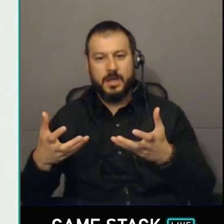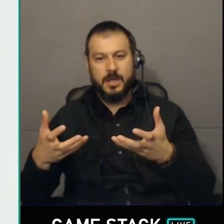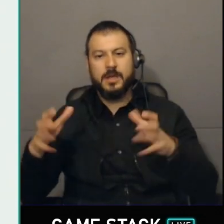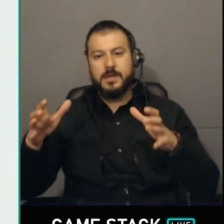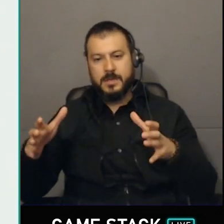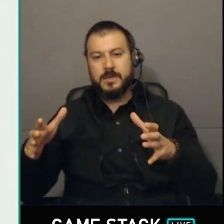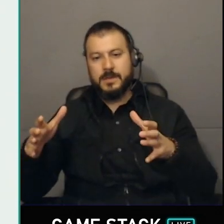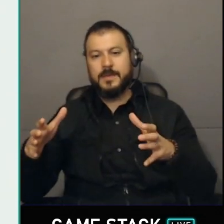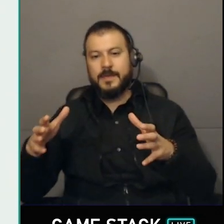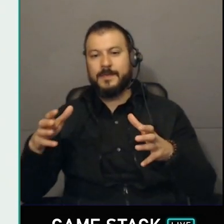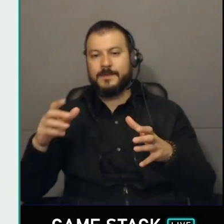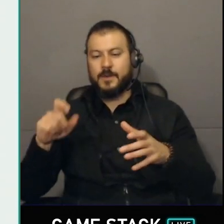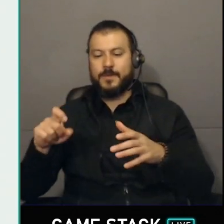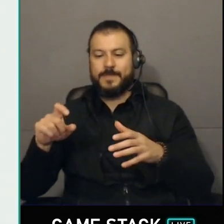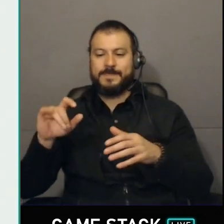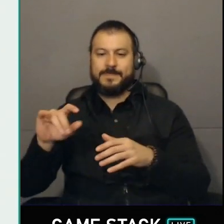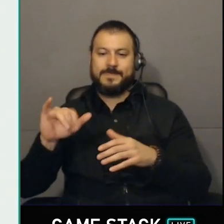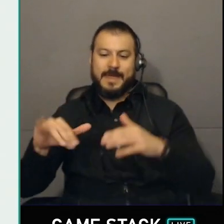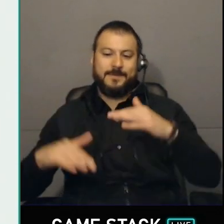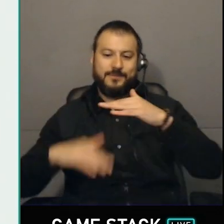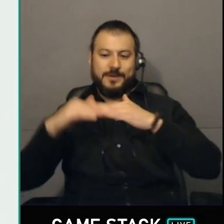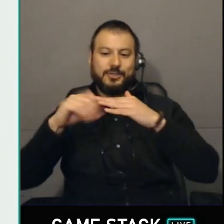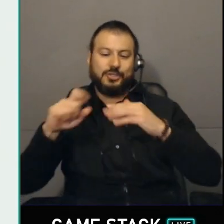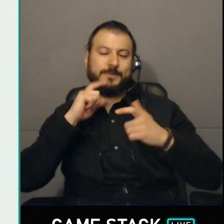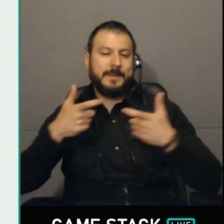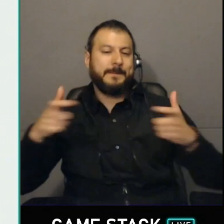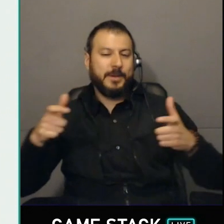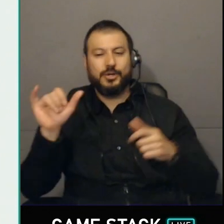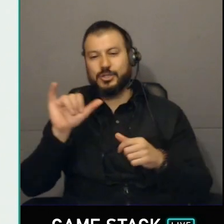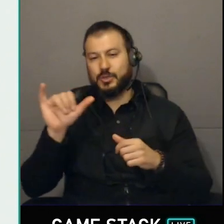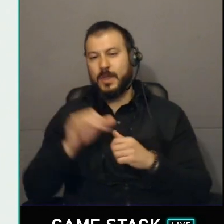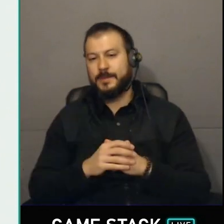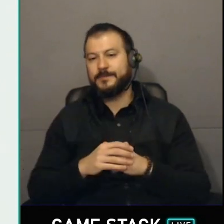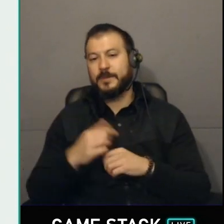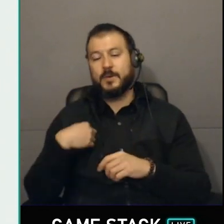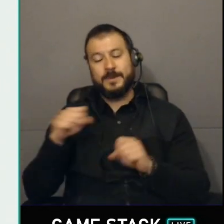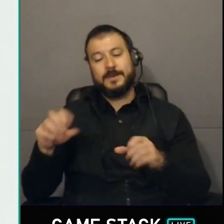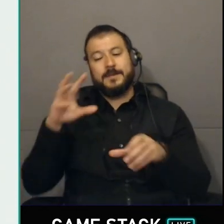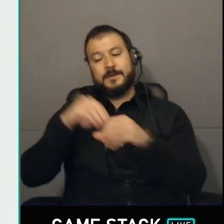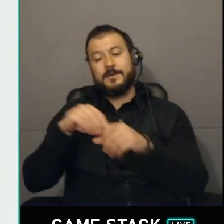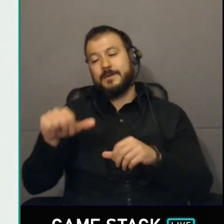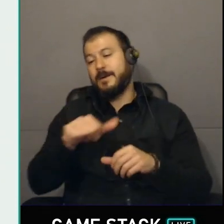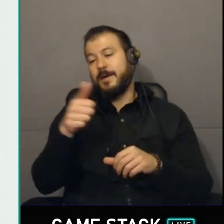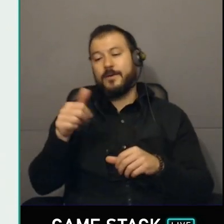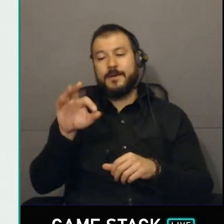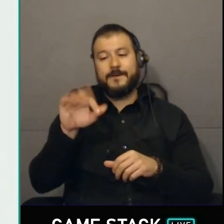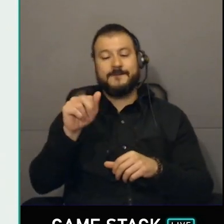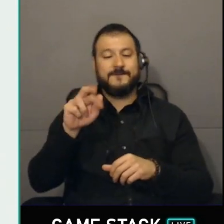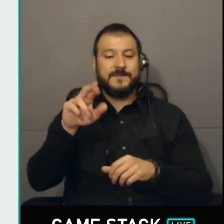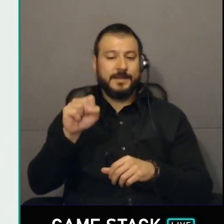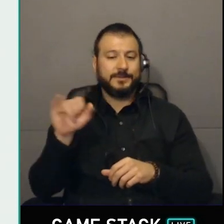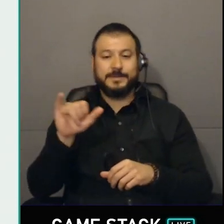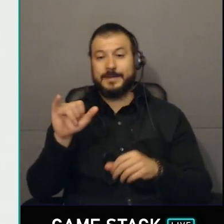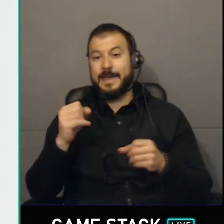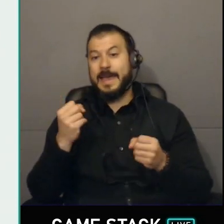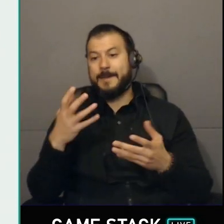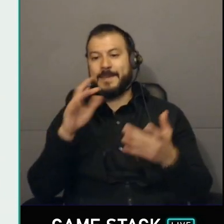And we could include other factors here, we're not, we could include things like the number of contact pairs as we did with